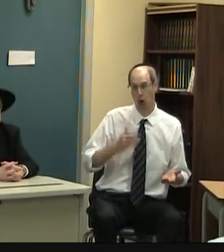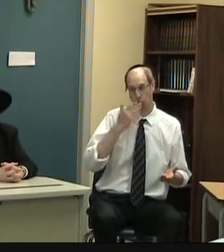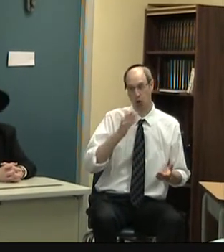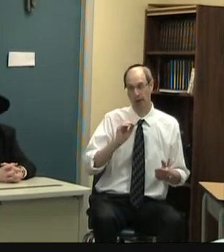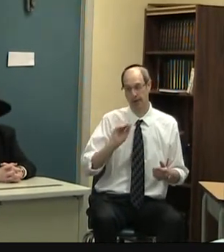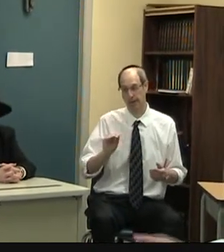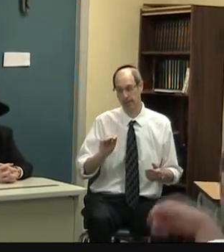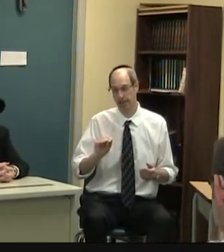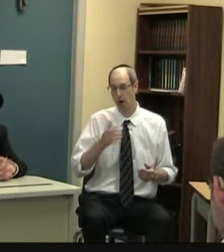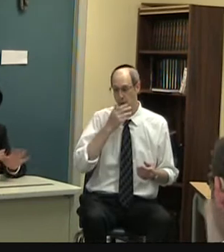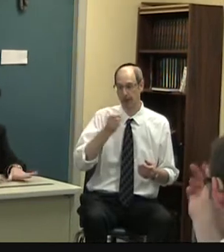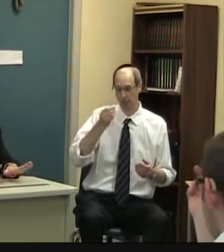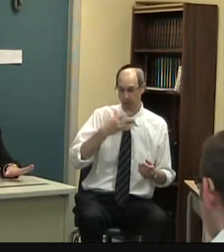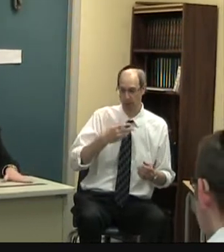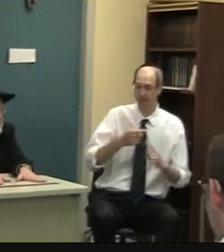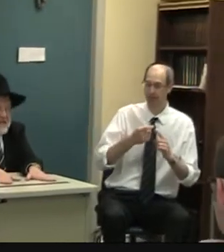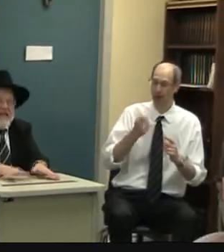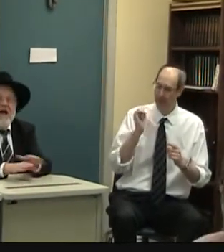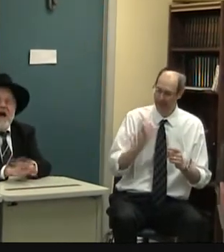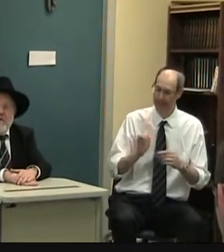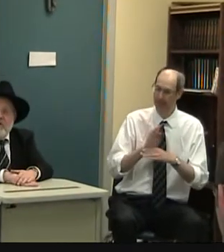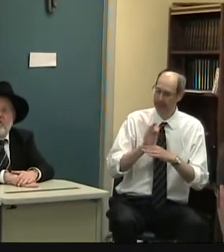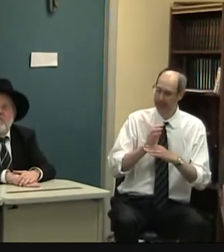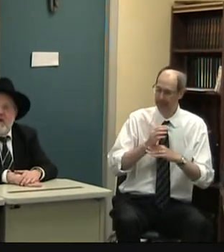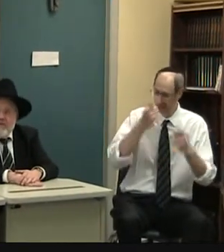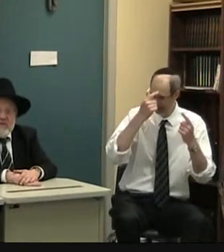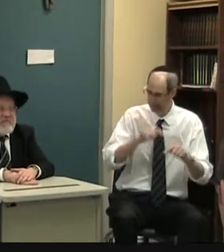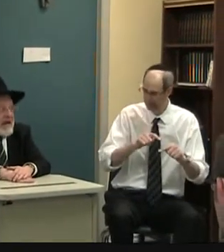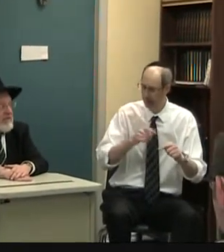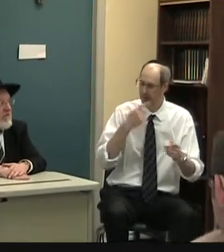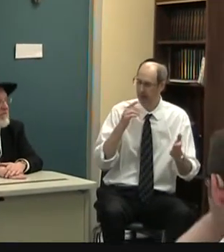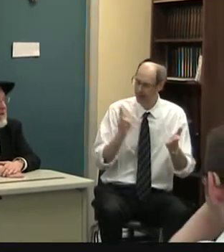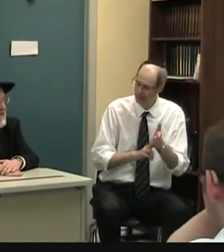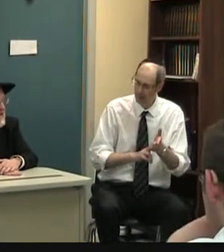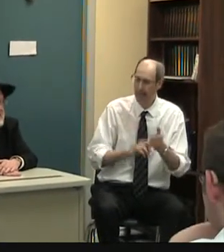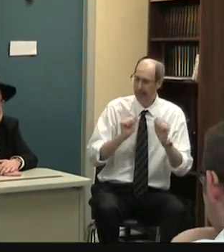the rabbit told me that from this business deal i'm going to be able to marry off my kids and